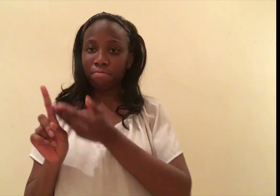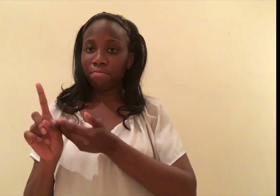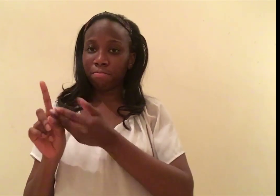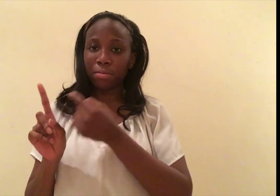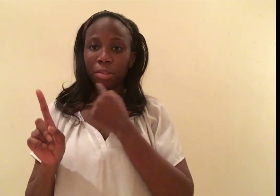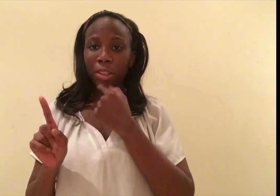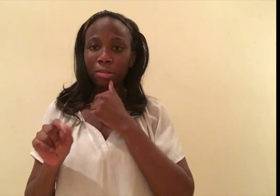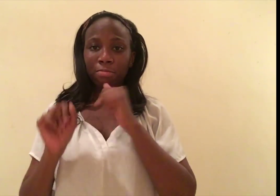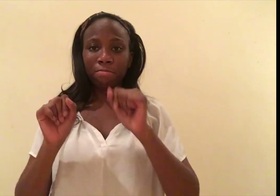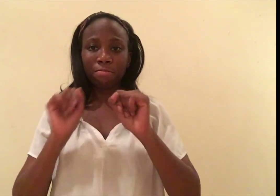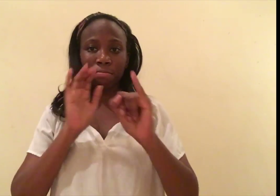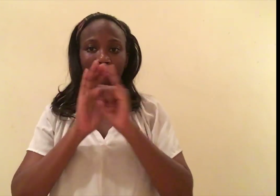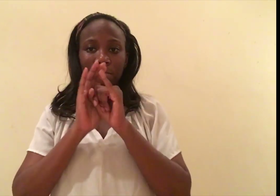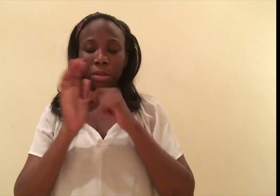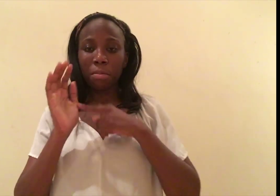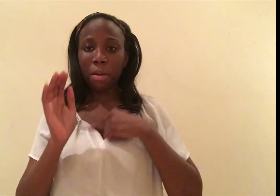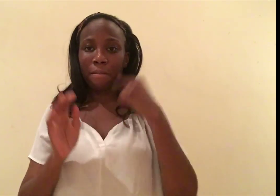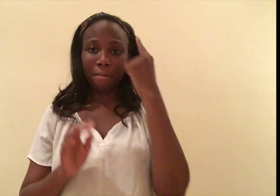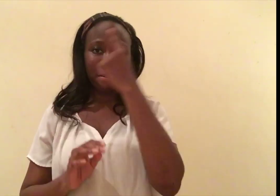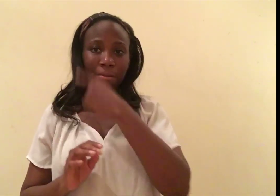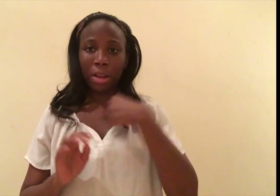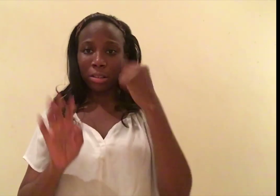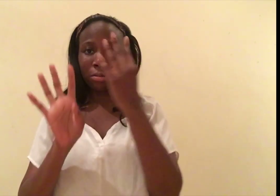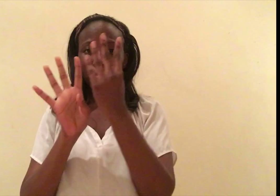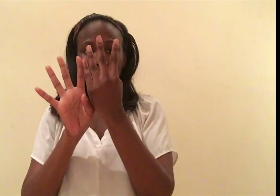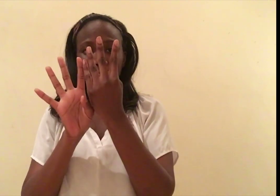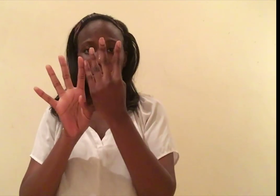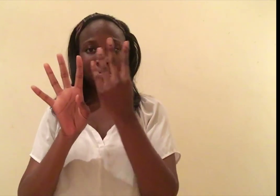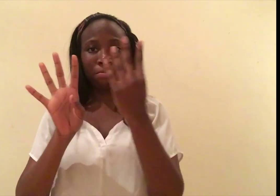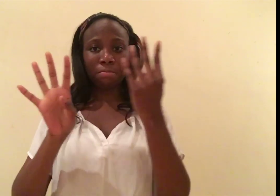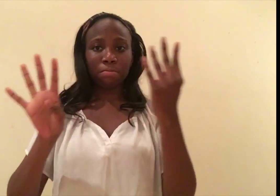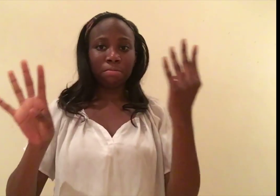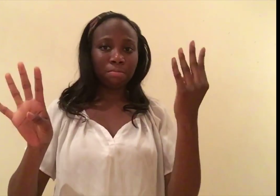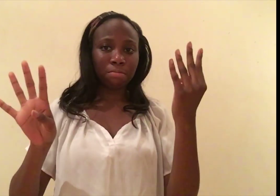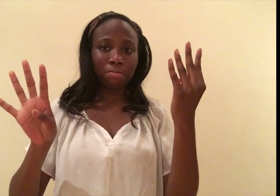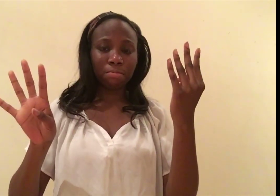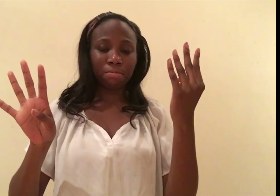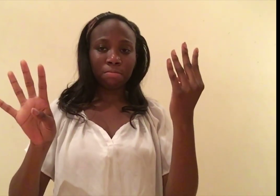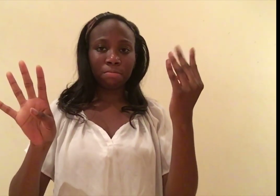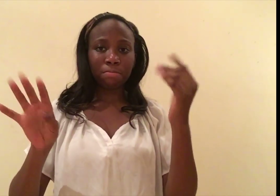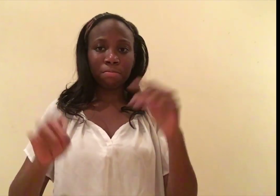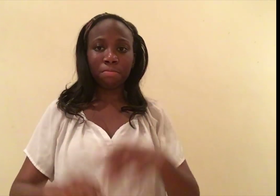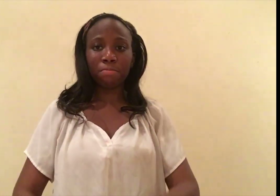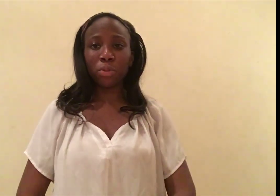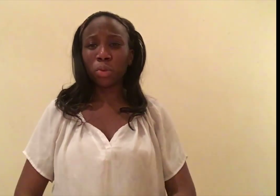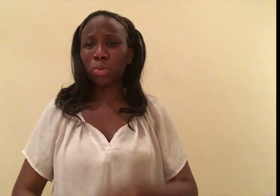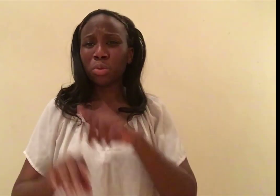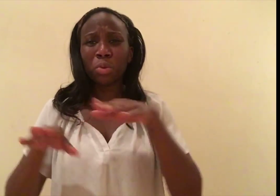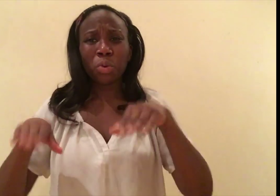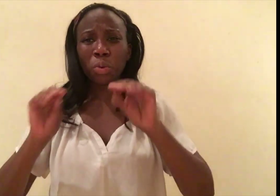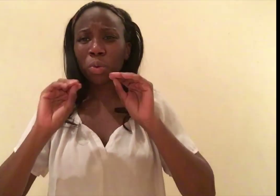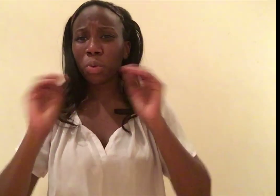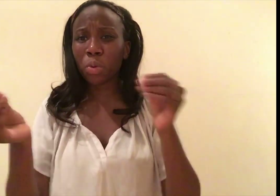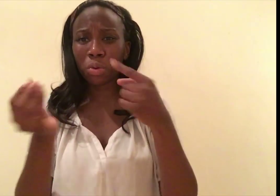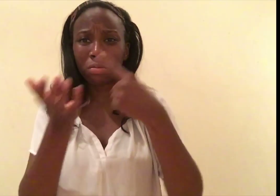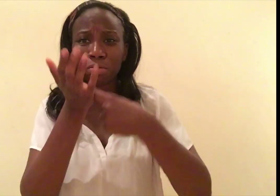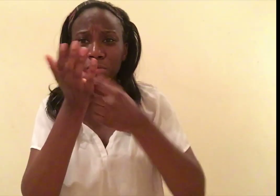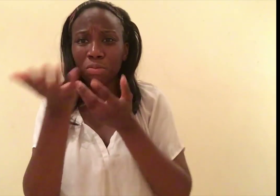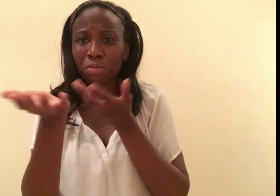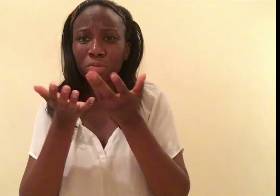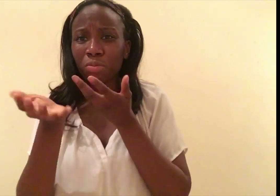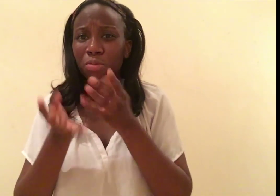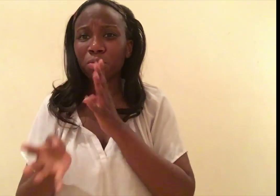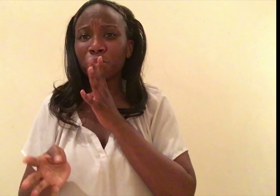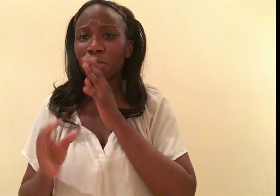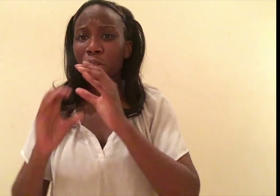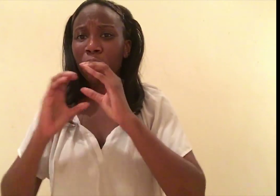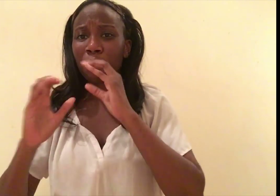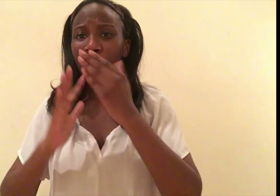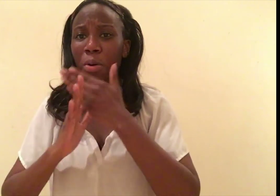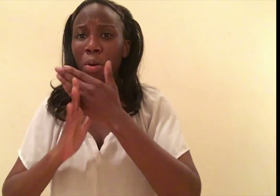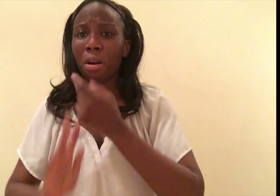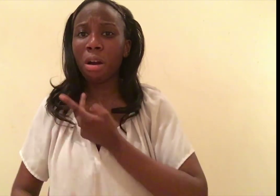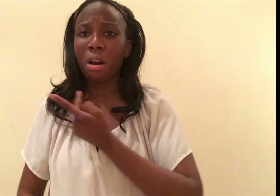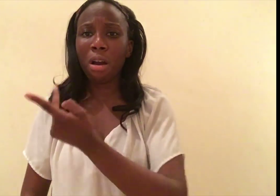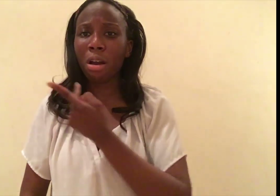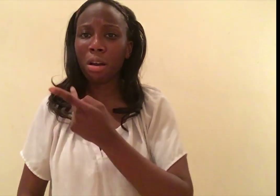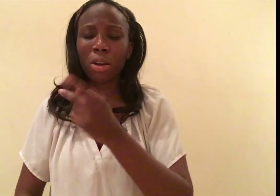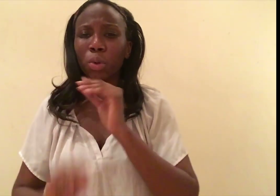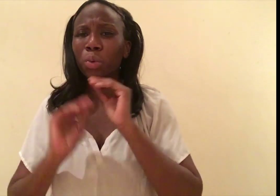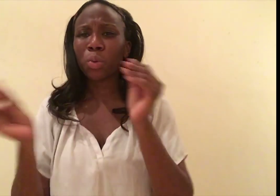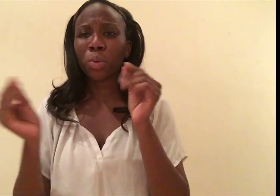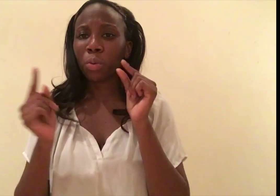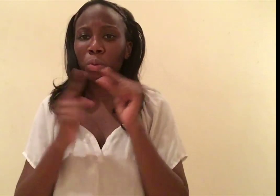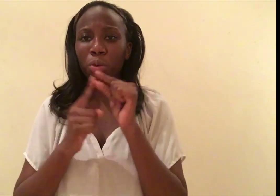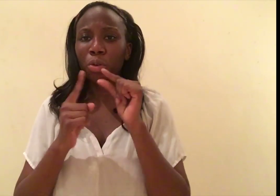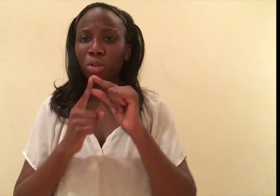said he wouldn’t be able to identify my face in a lineup, didn’t mention any dialogue between us, no words,